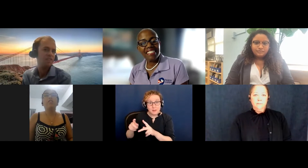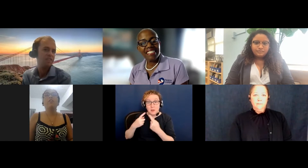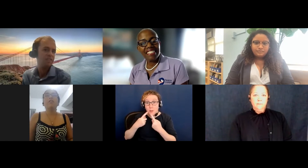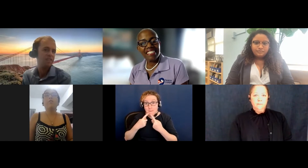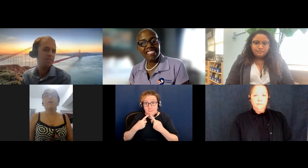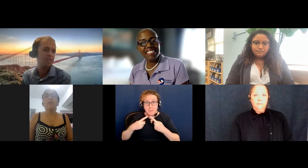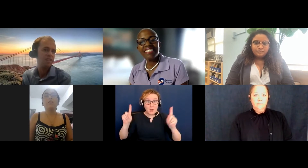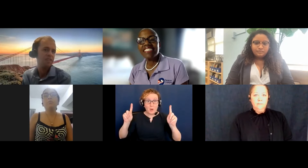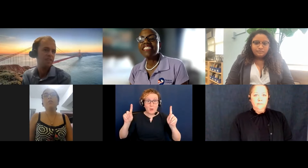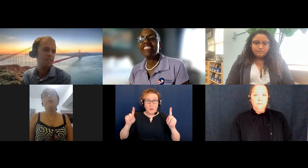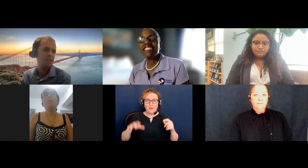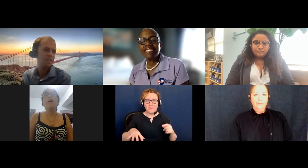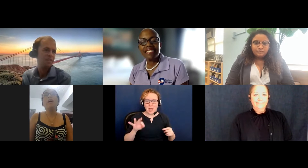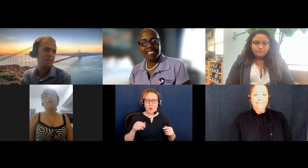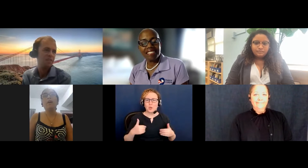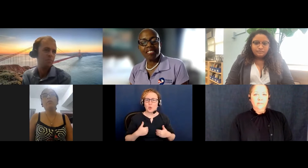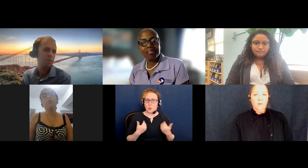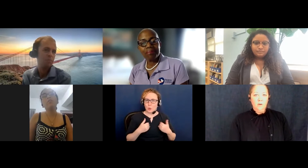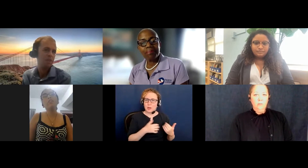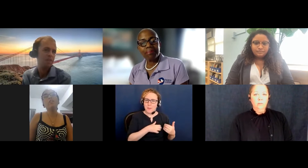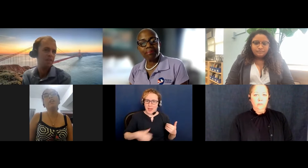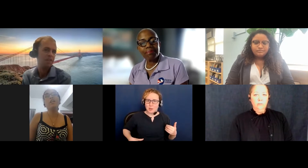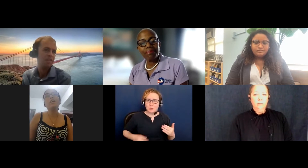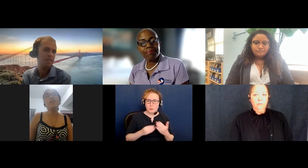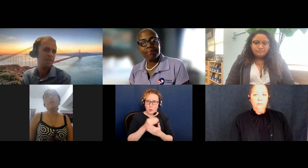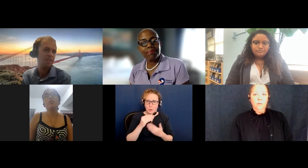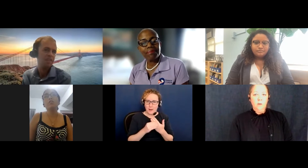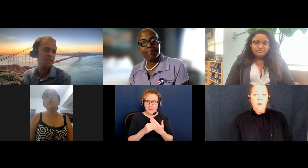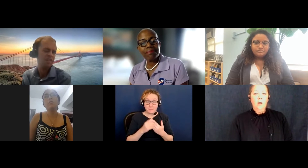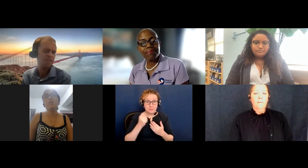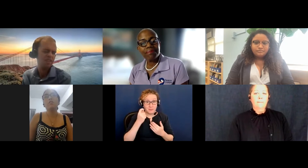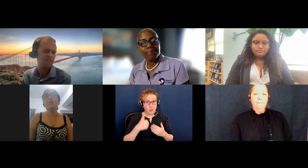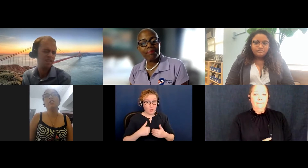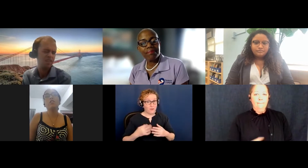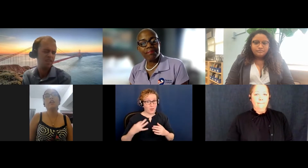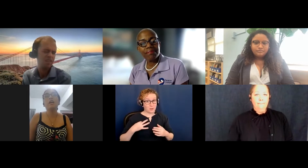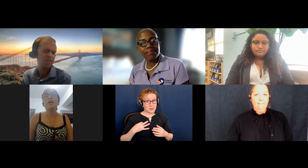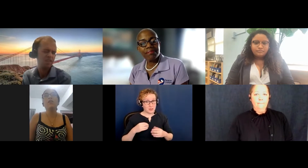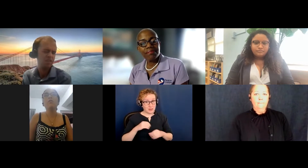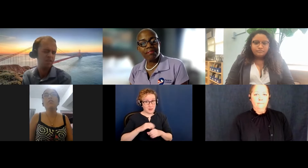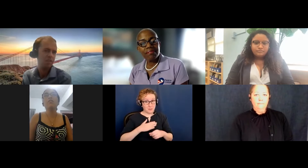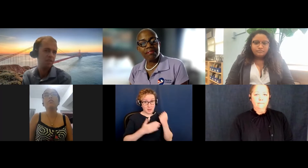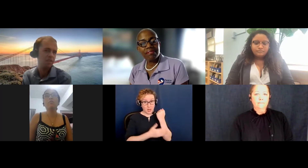the Youth Ambassadors Program. I was volunteering here my country with a church, like a youth group